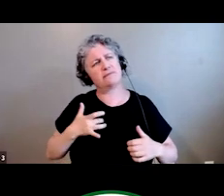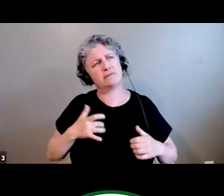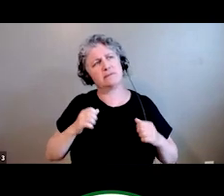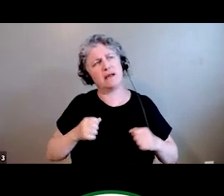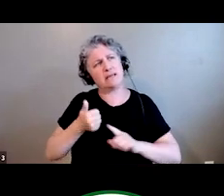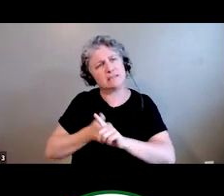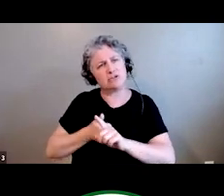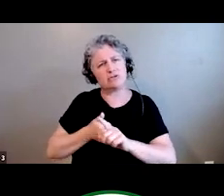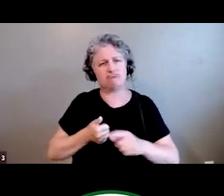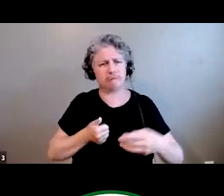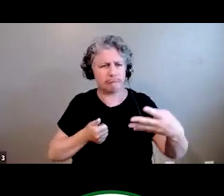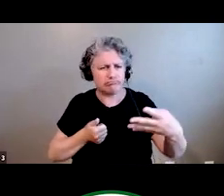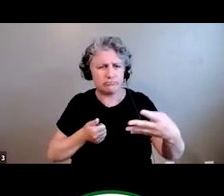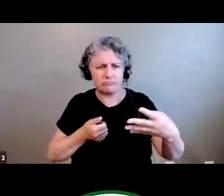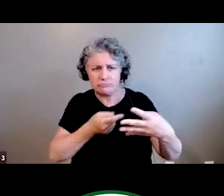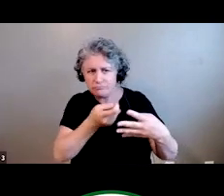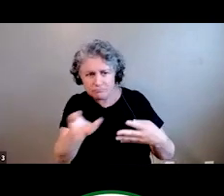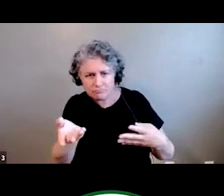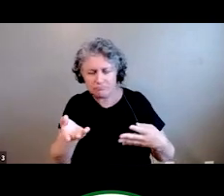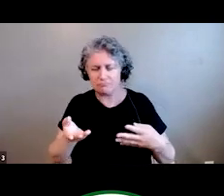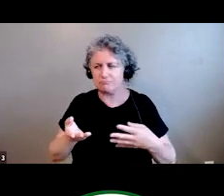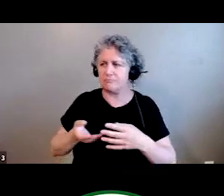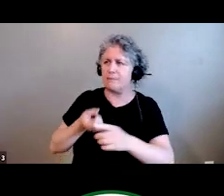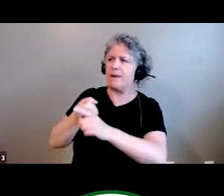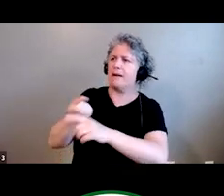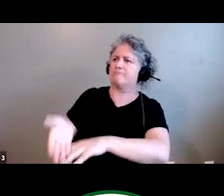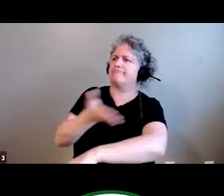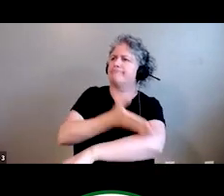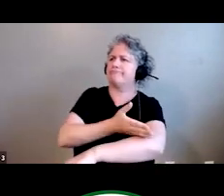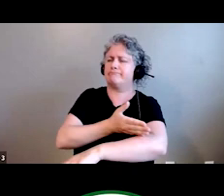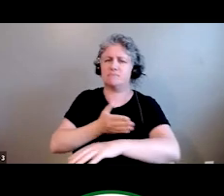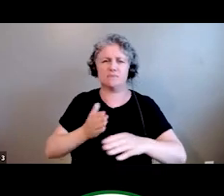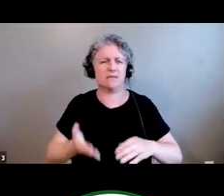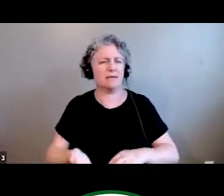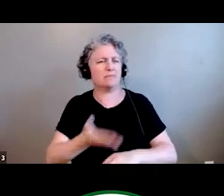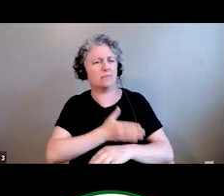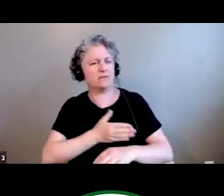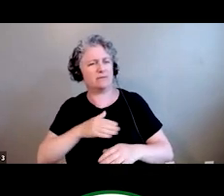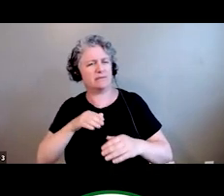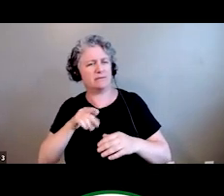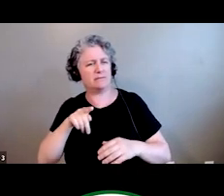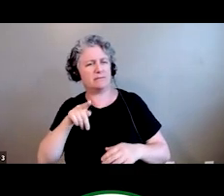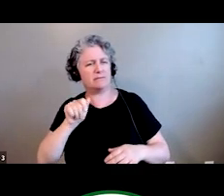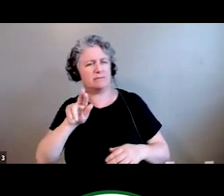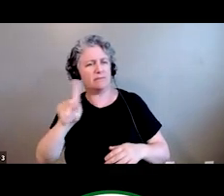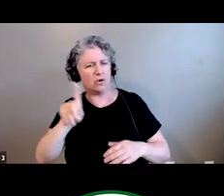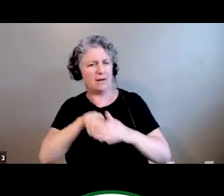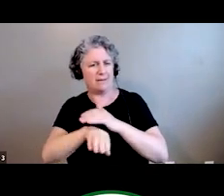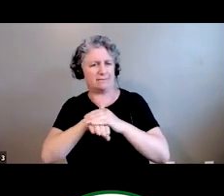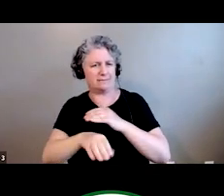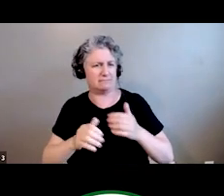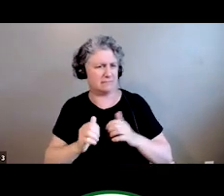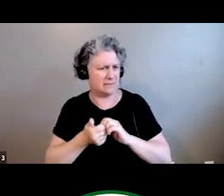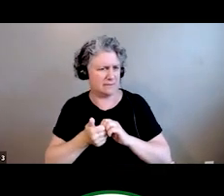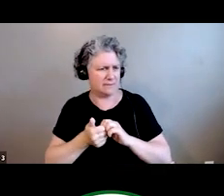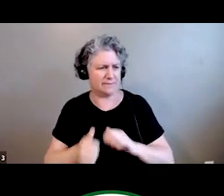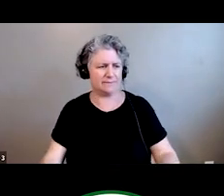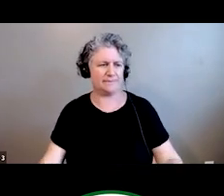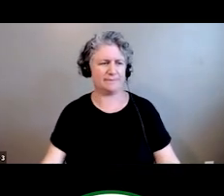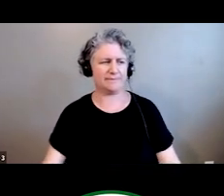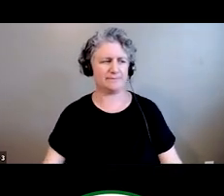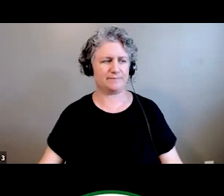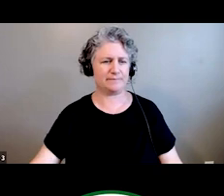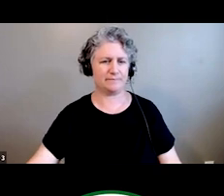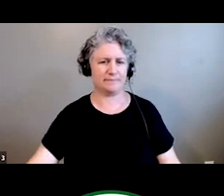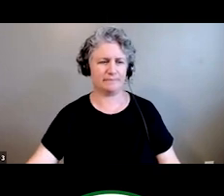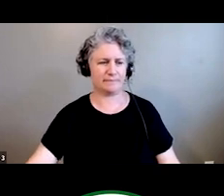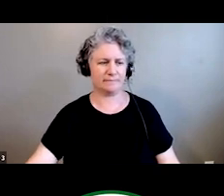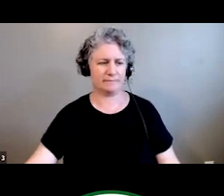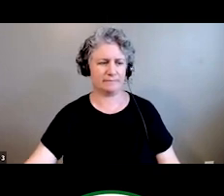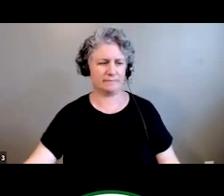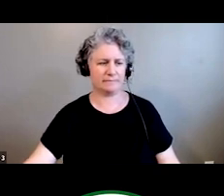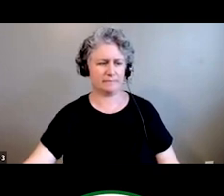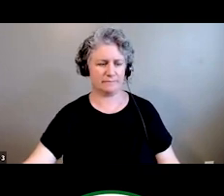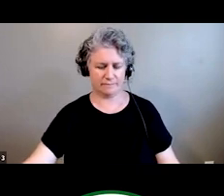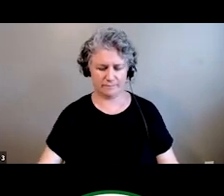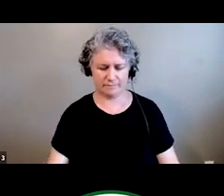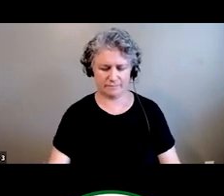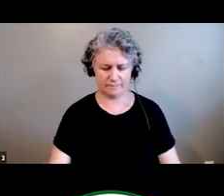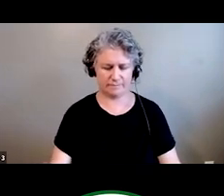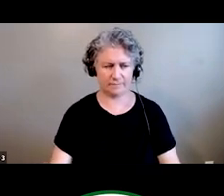No, pass here. Maybe I'll start. Thank you for the question. Like I said, it was just